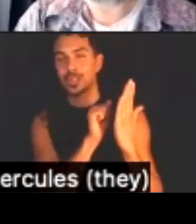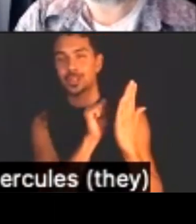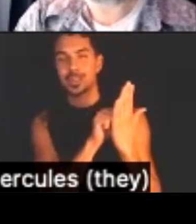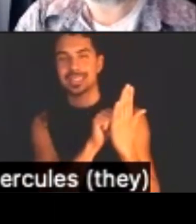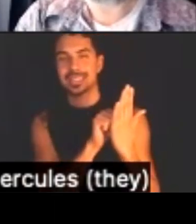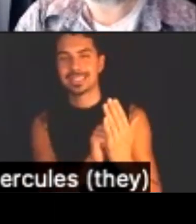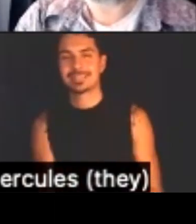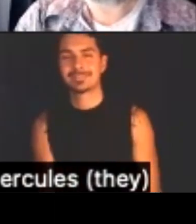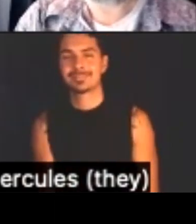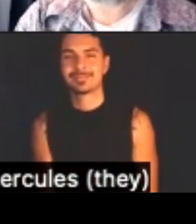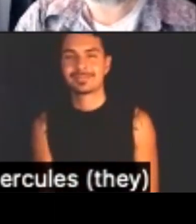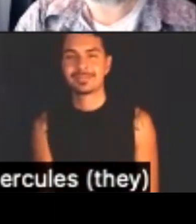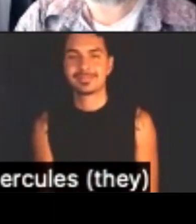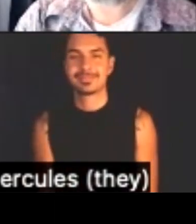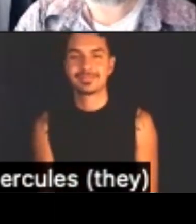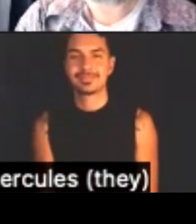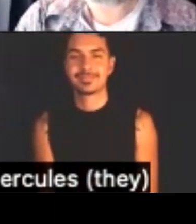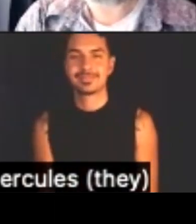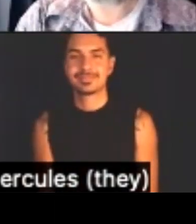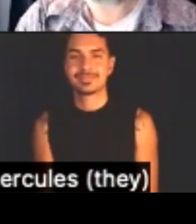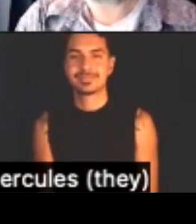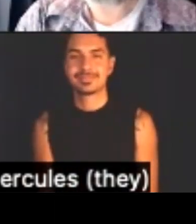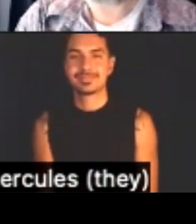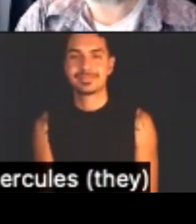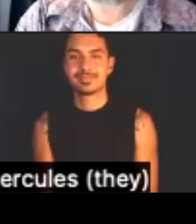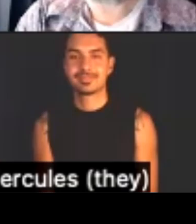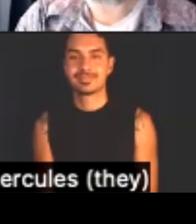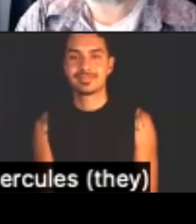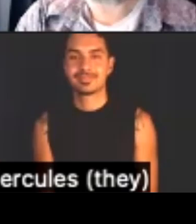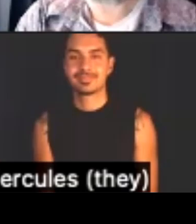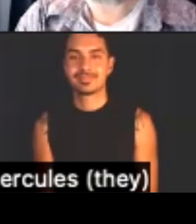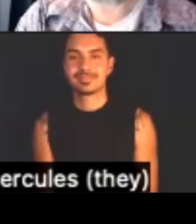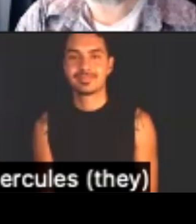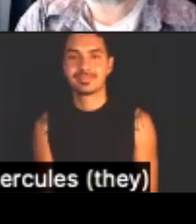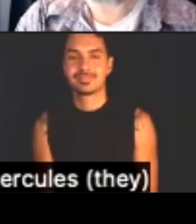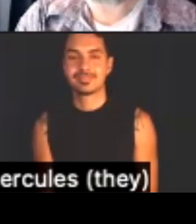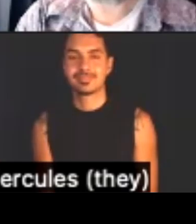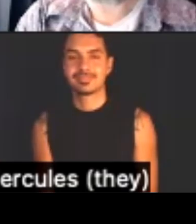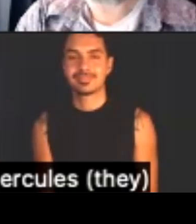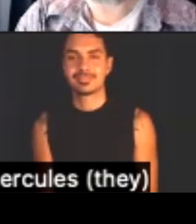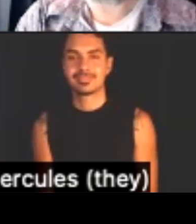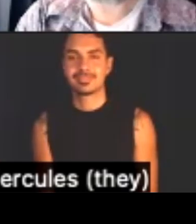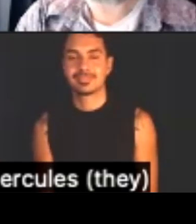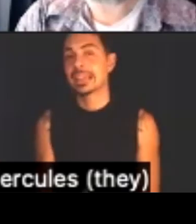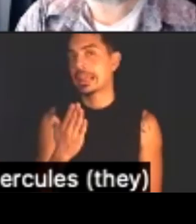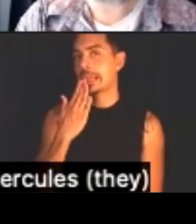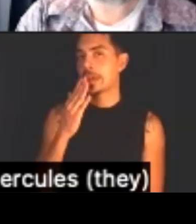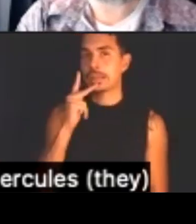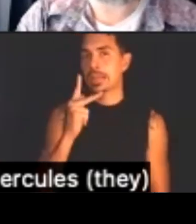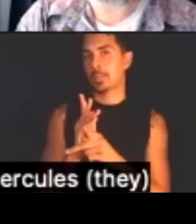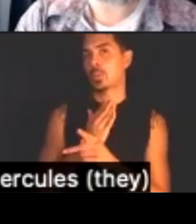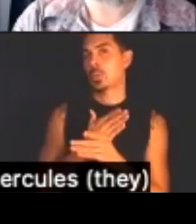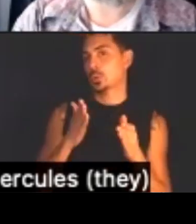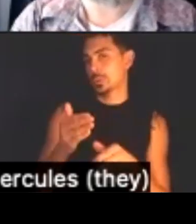Look at you two, you look great. [Both] Thank you! Thank you for keeping our streets safe. [Both] You're welcome.